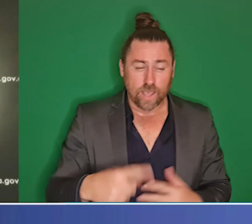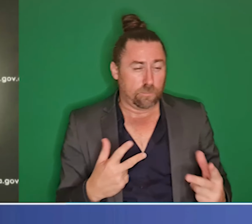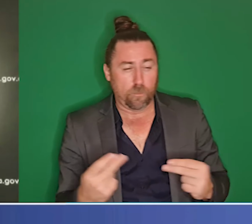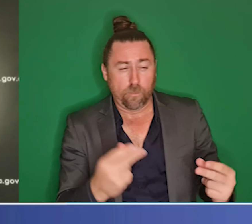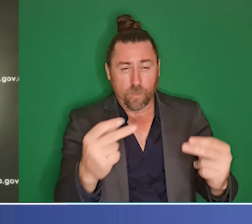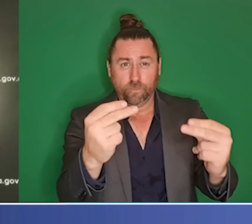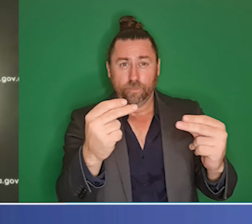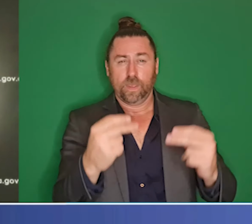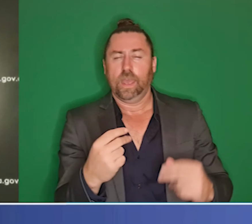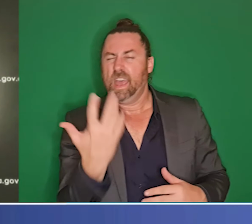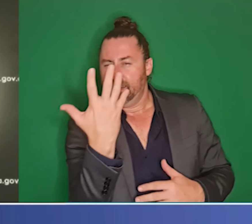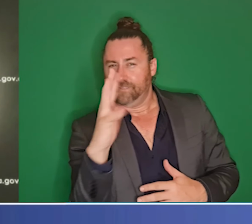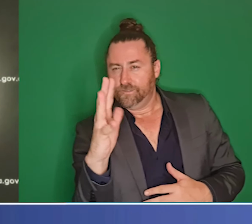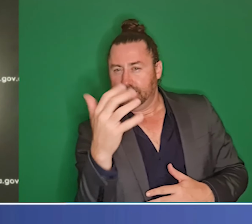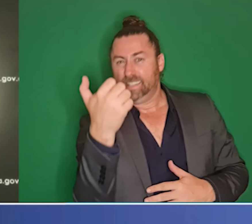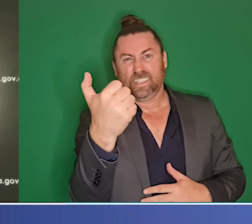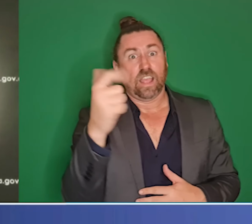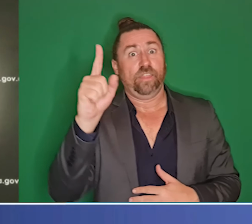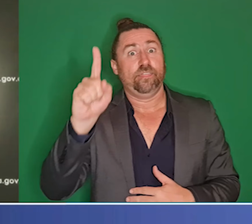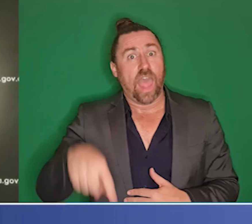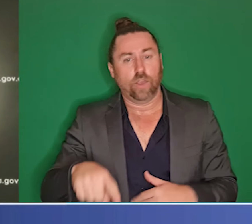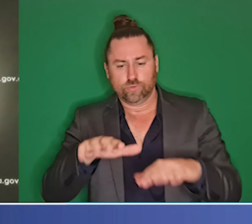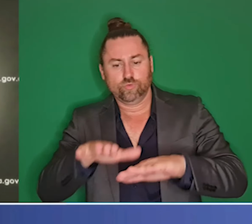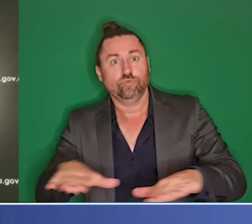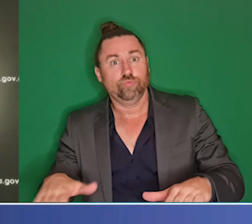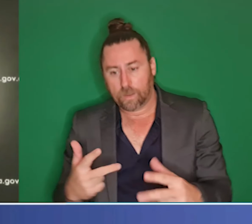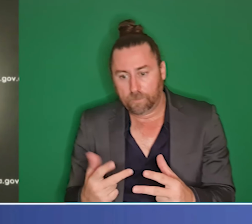over 56,000 children's vaccinations delivered,